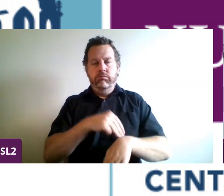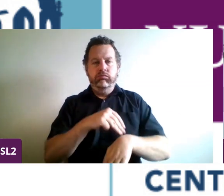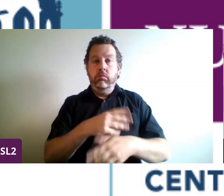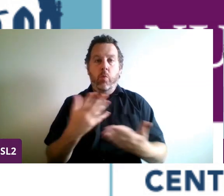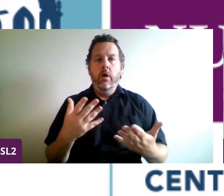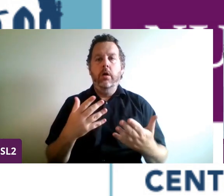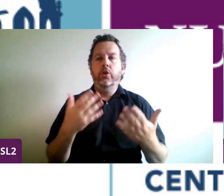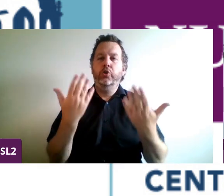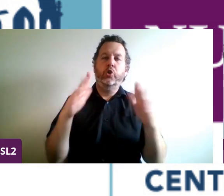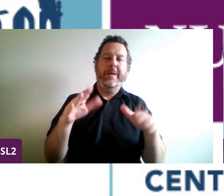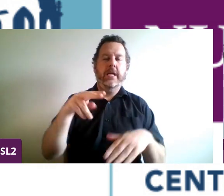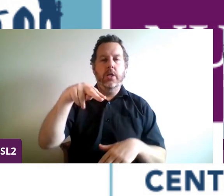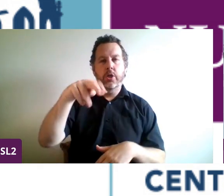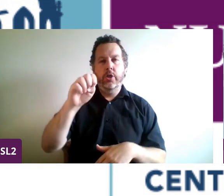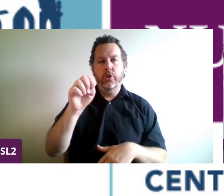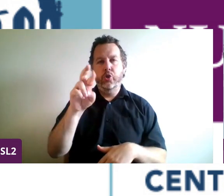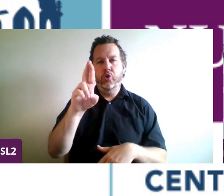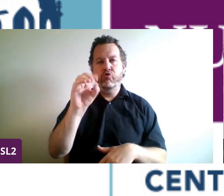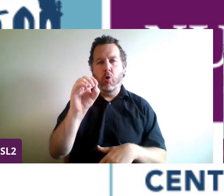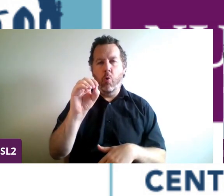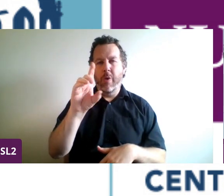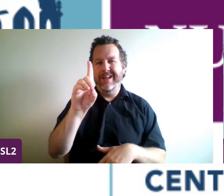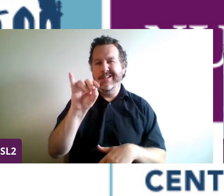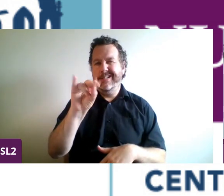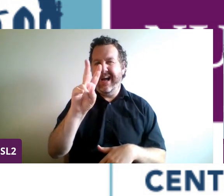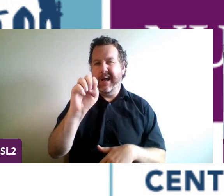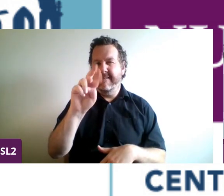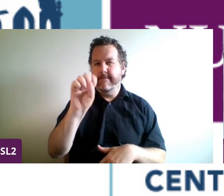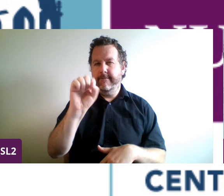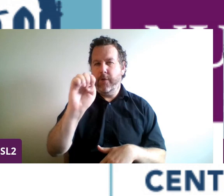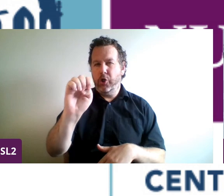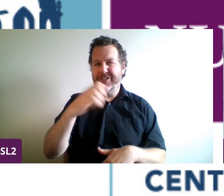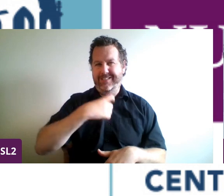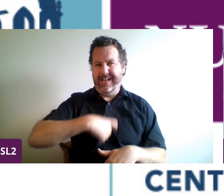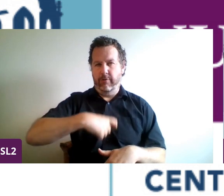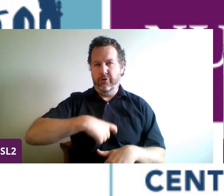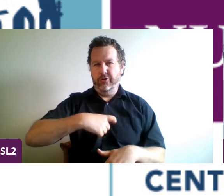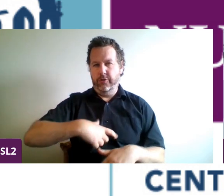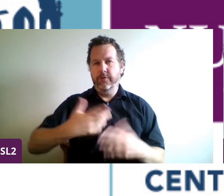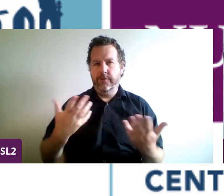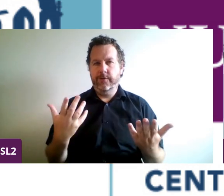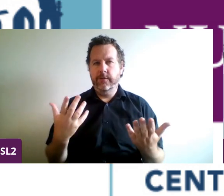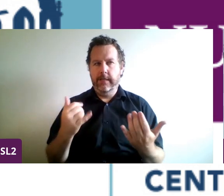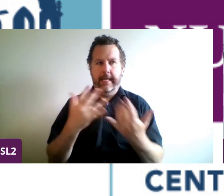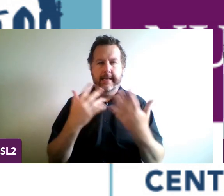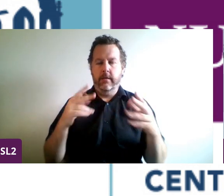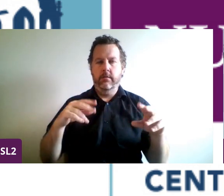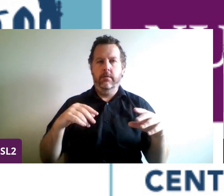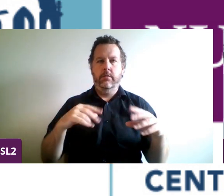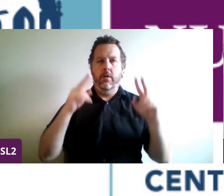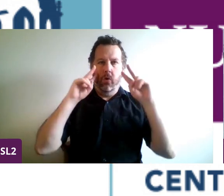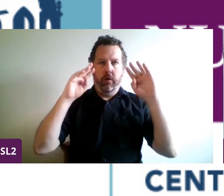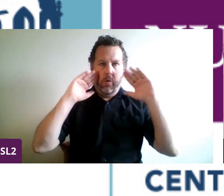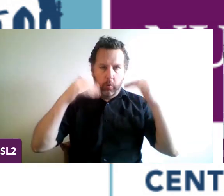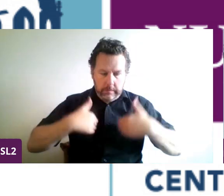Neuro's, the way they are portrayed because their disability is somewhat invisible.